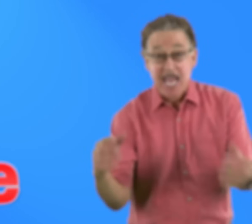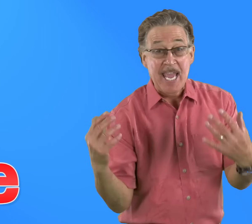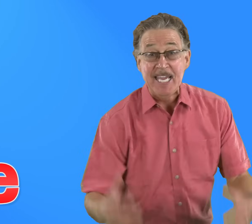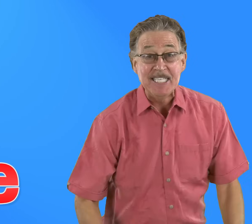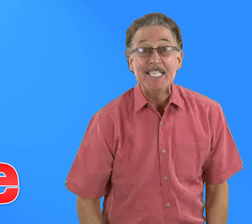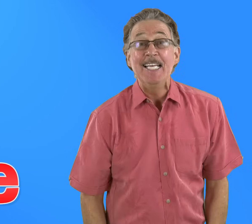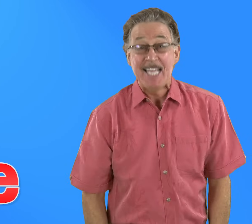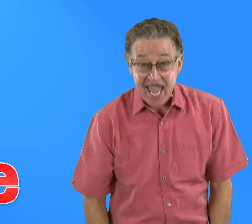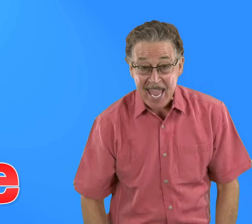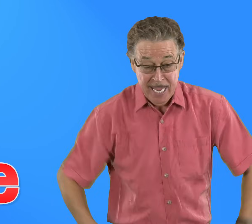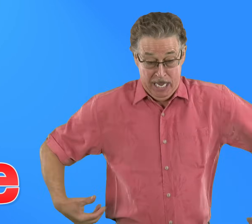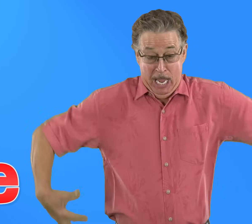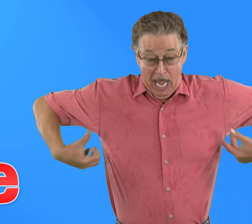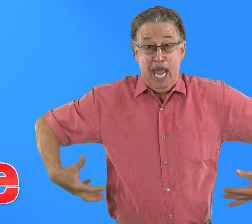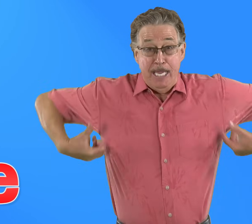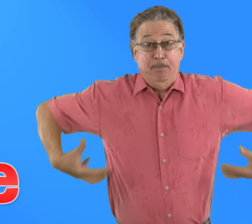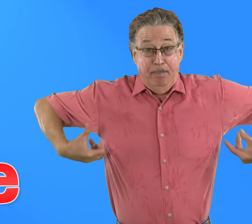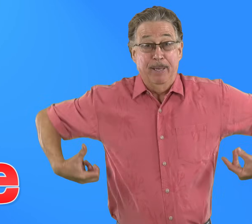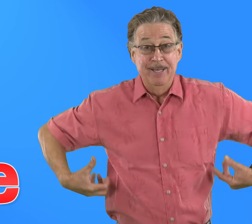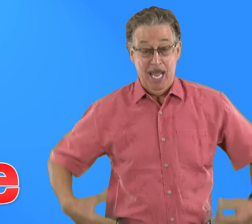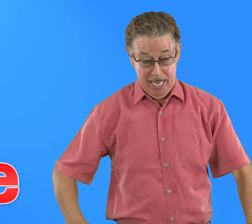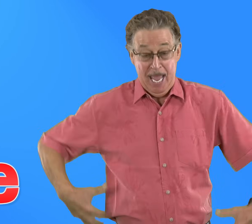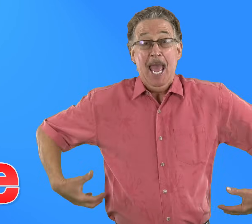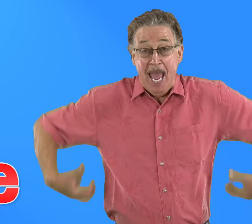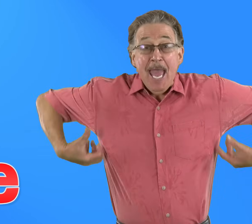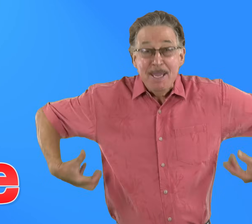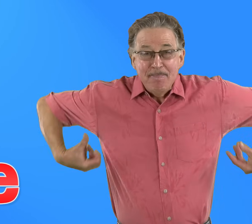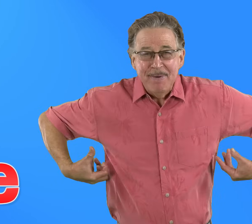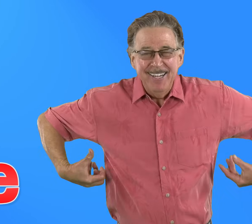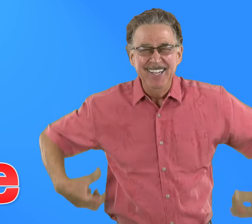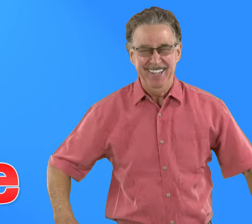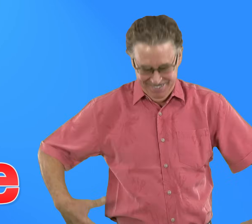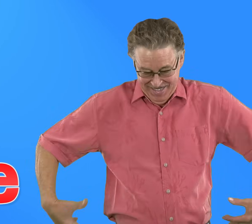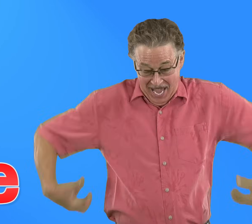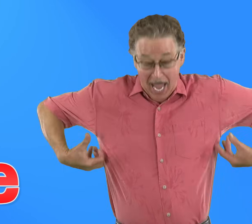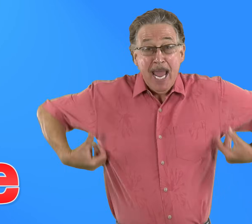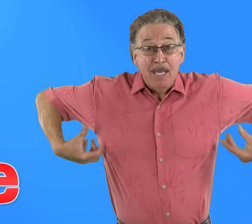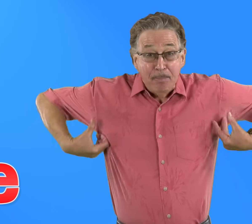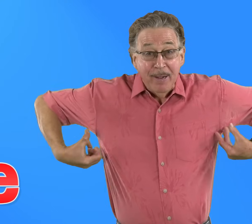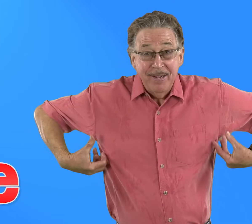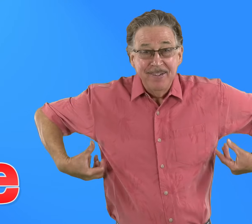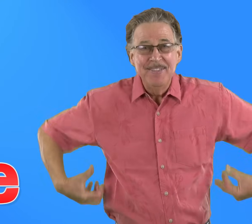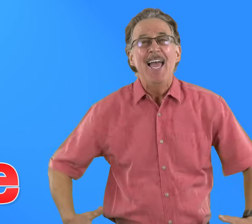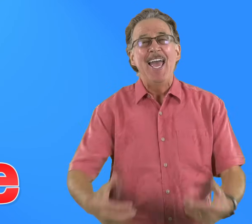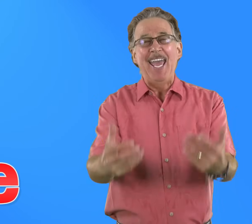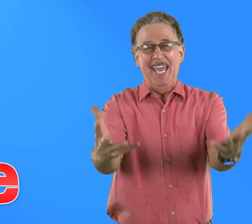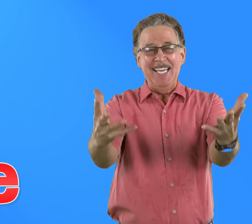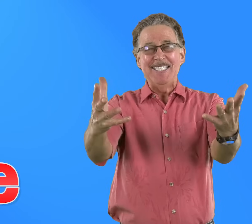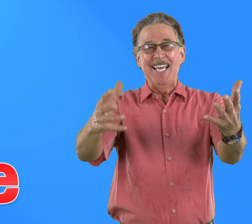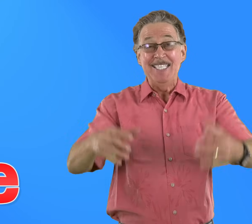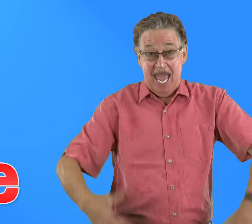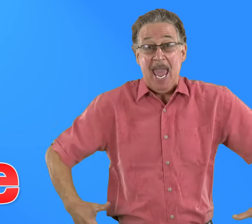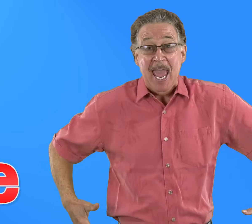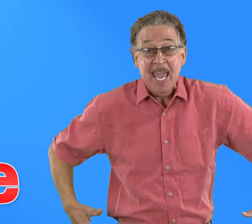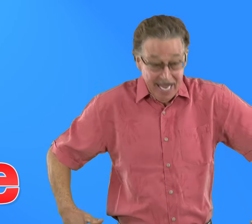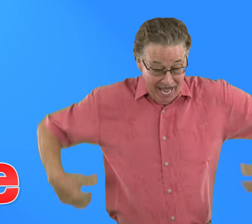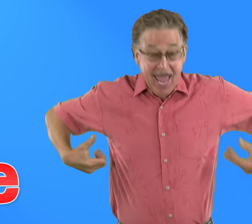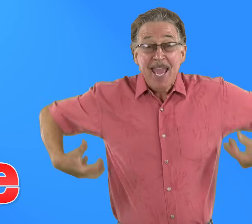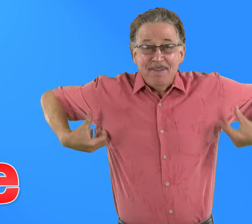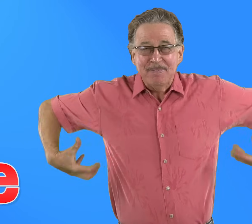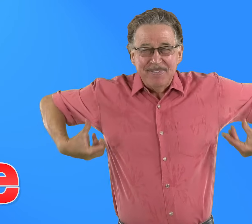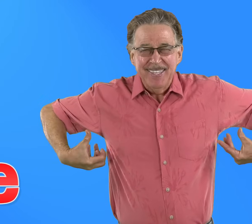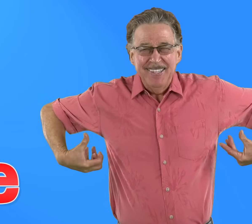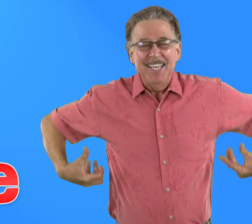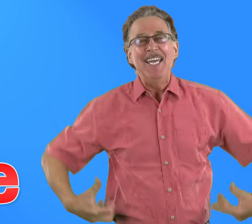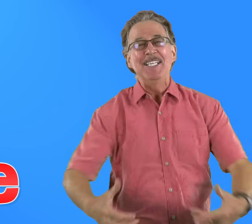A says a ape, ape, ape